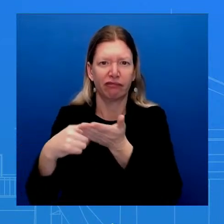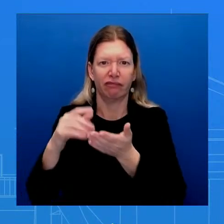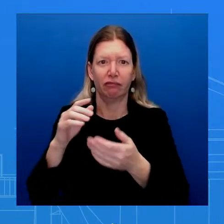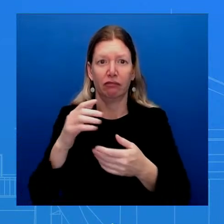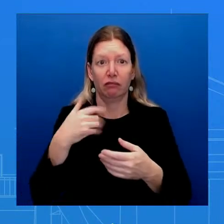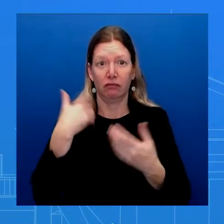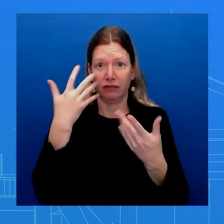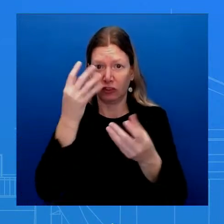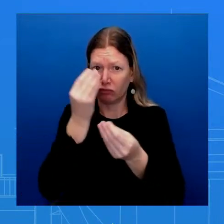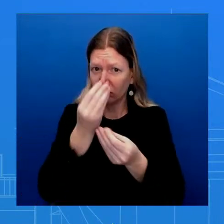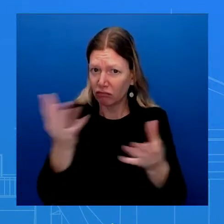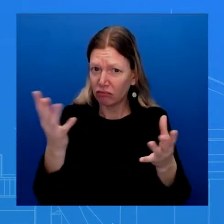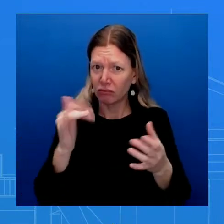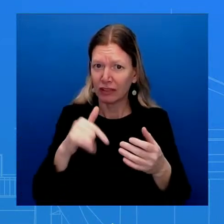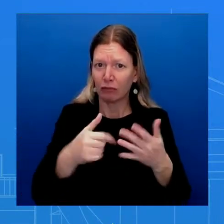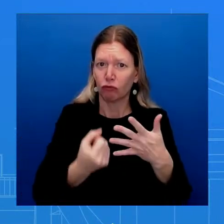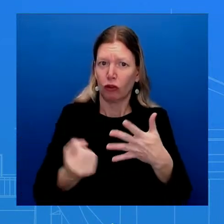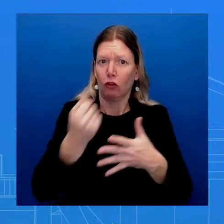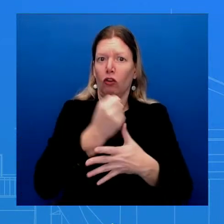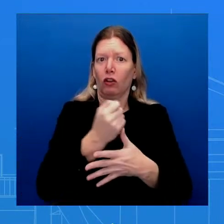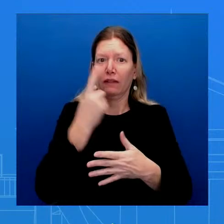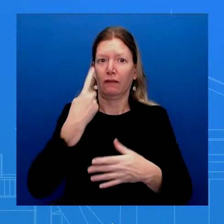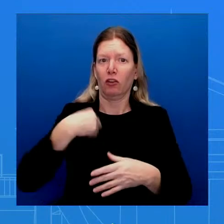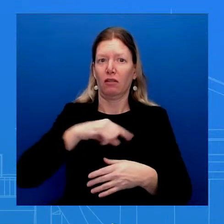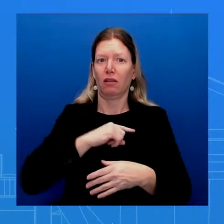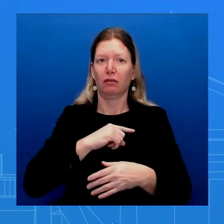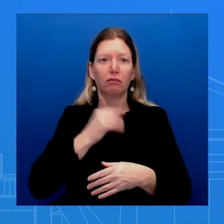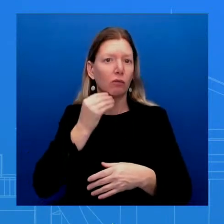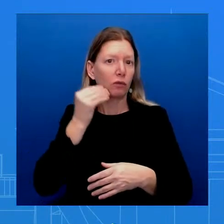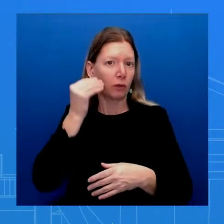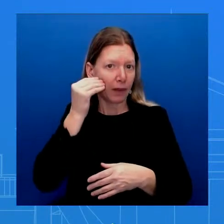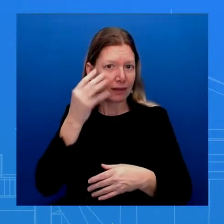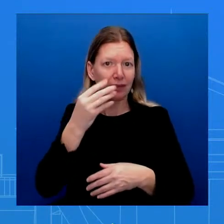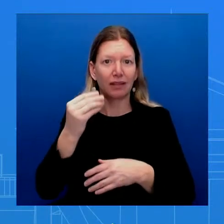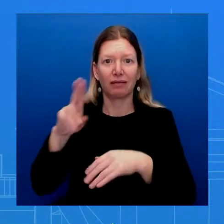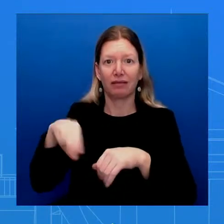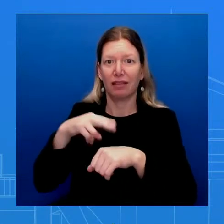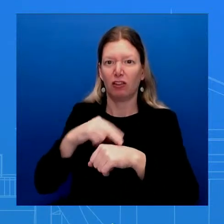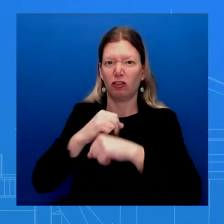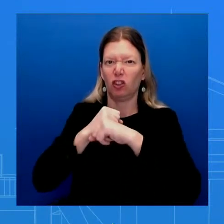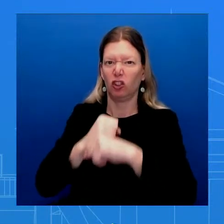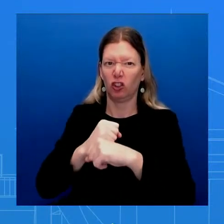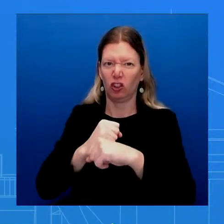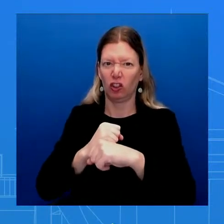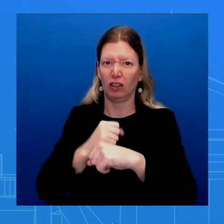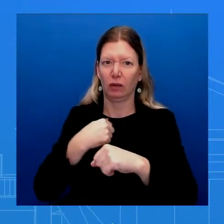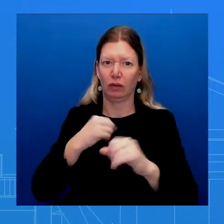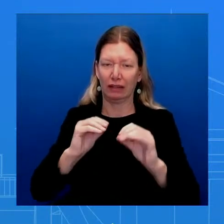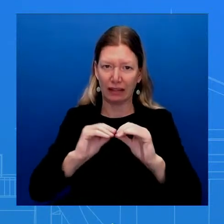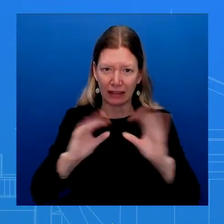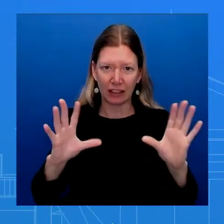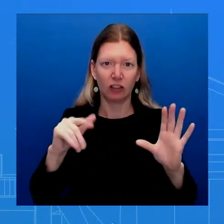We've made very clear that those are emergency asks that we have, that we put for- -- in front of Congress.